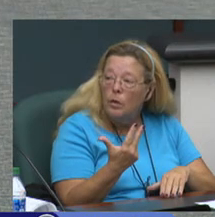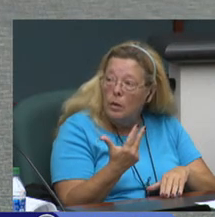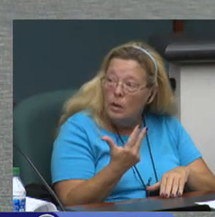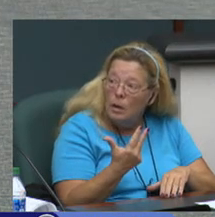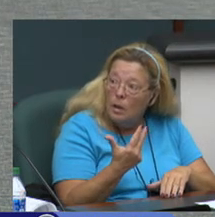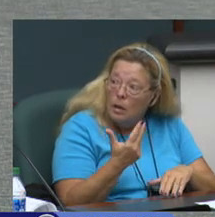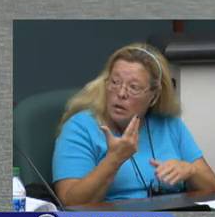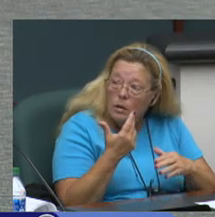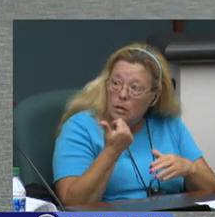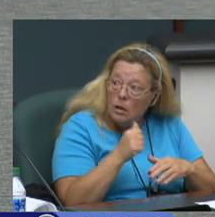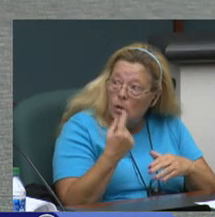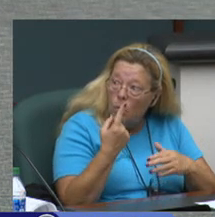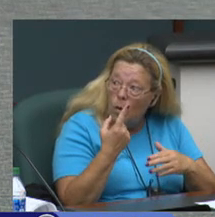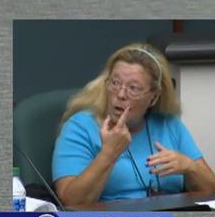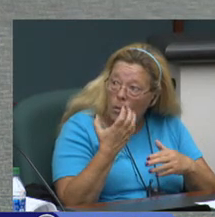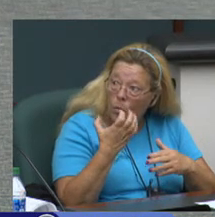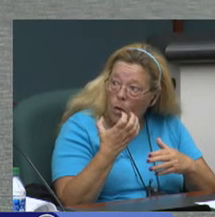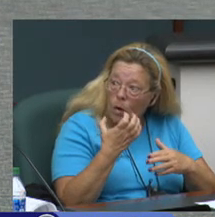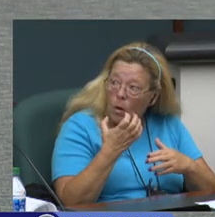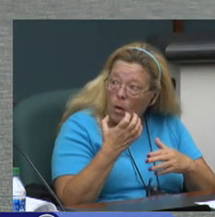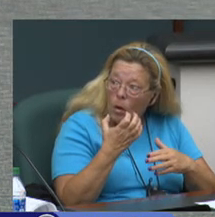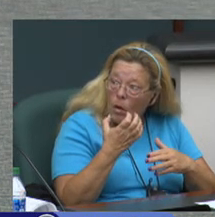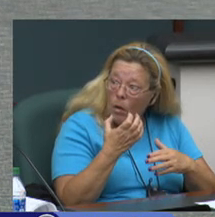to make a motion to that effect